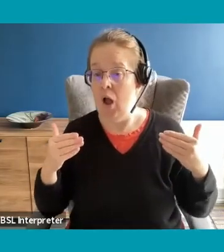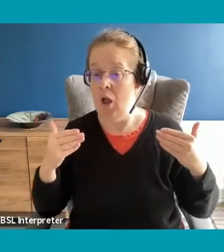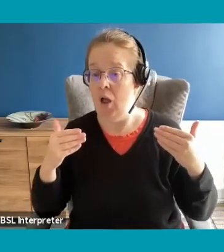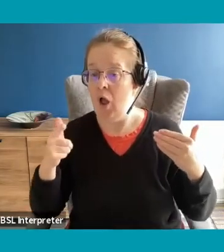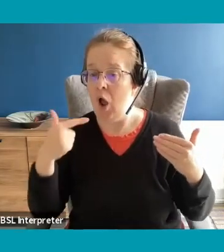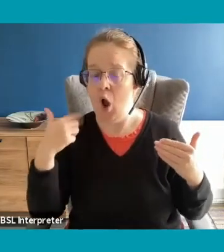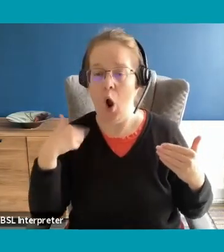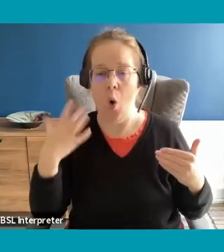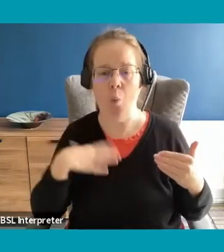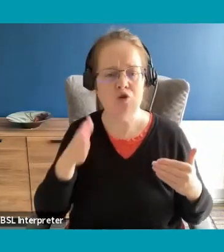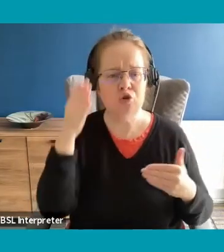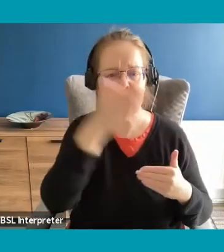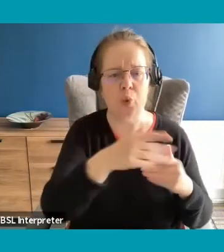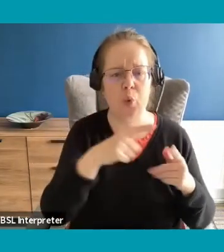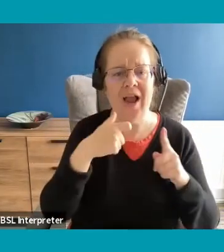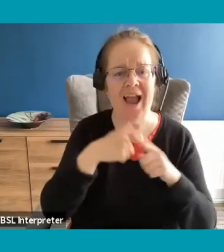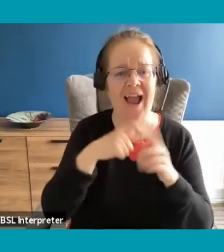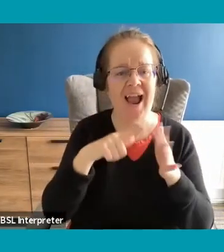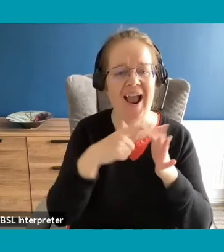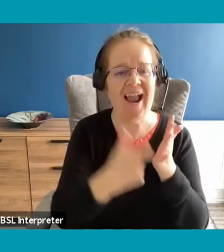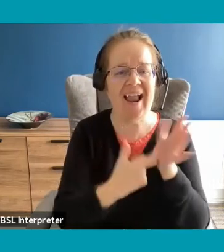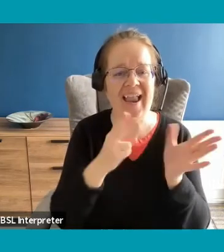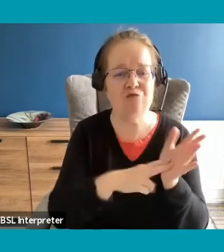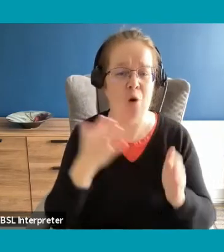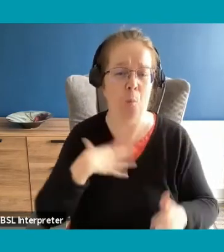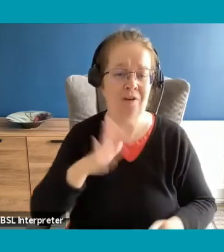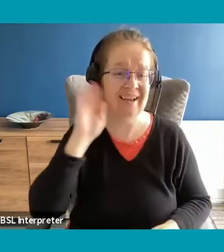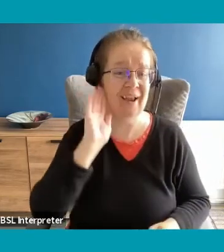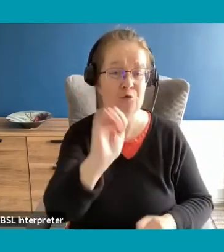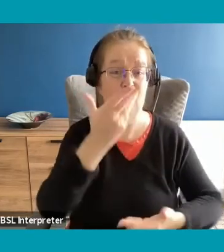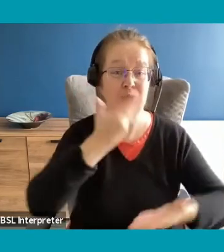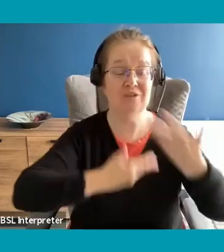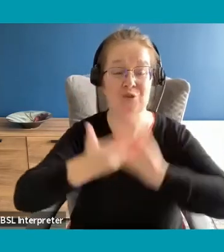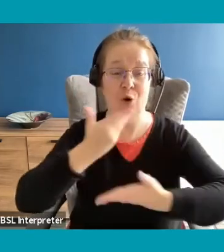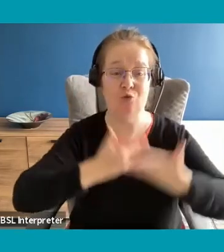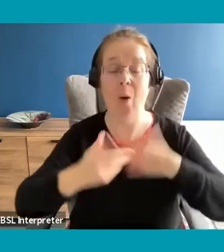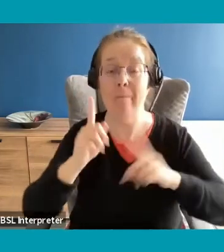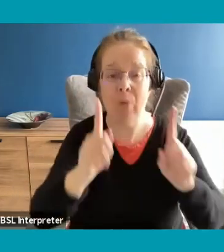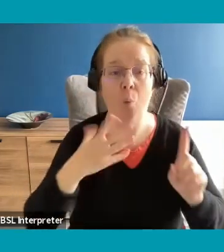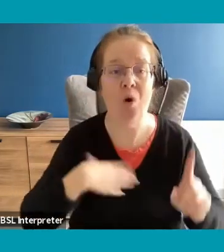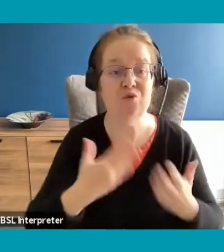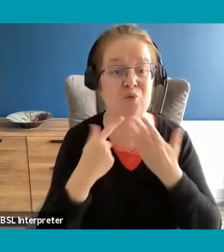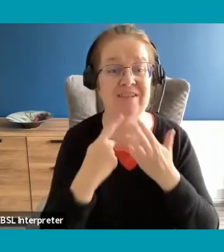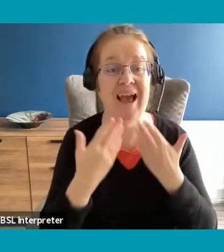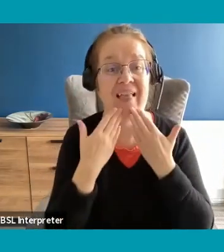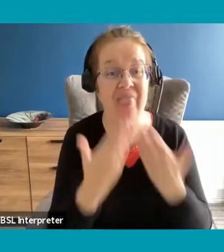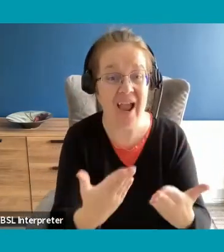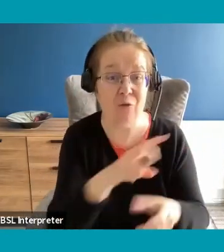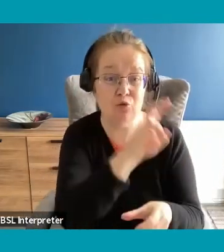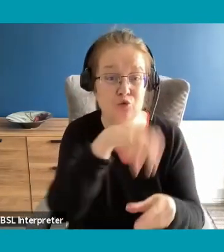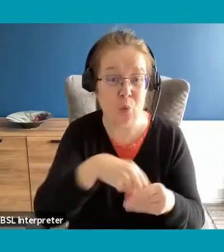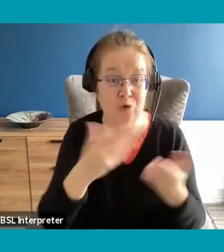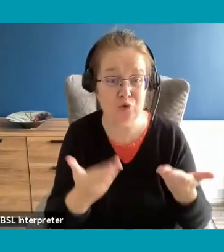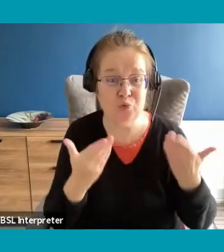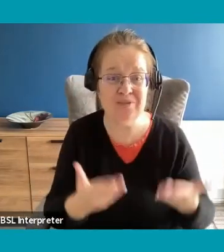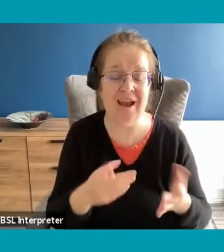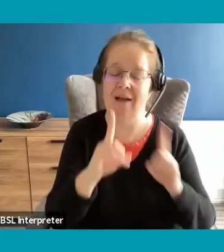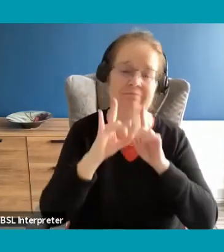Kieran and want to hear your story. Kieran but I wanted to say first of all. Thank you so much for joining us today. You're an absolute superstar.